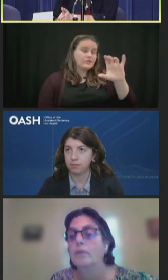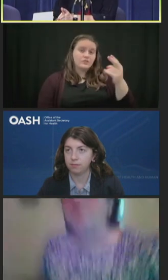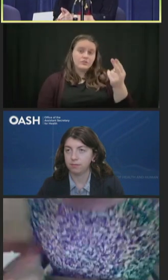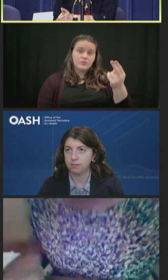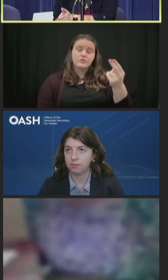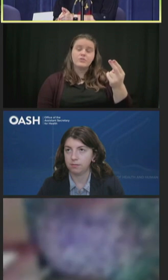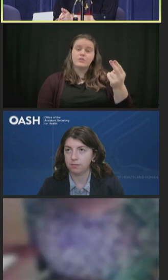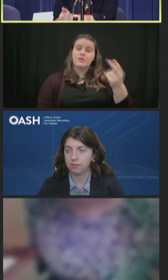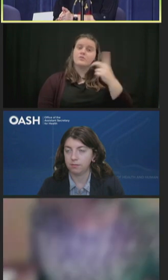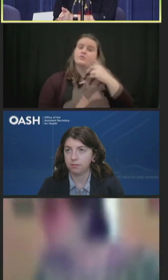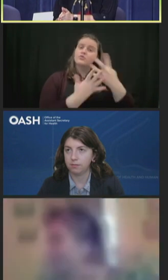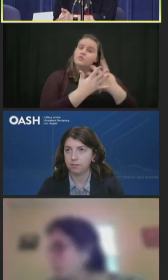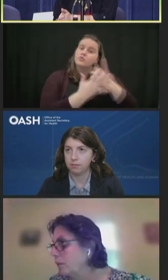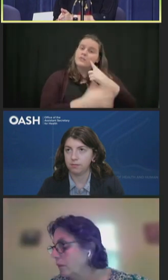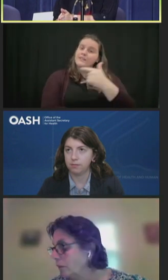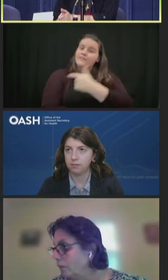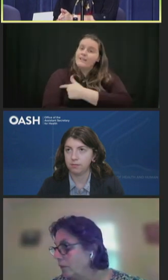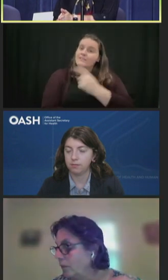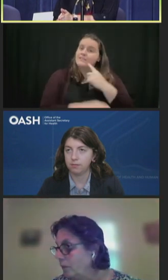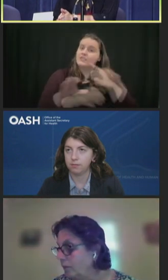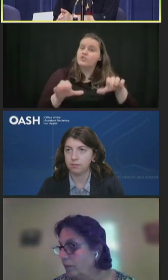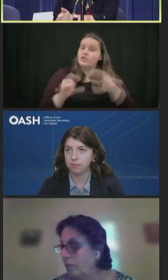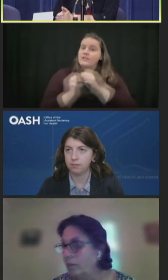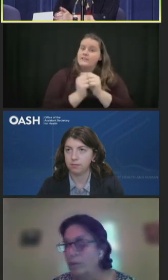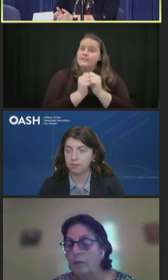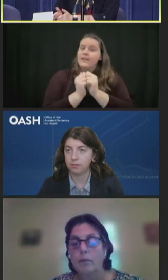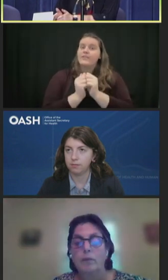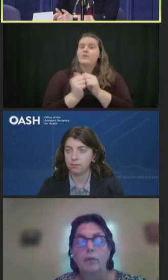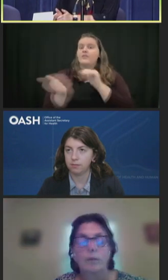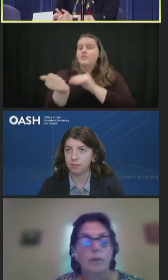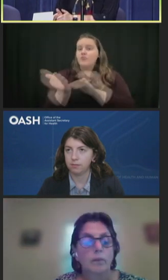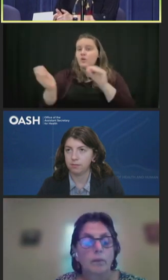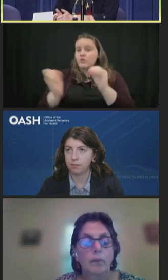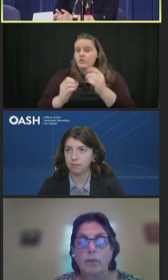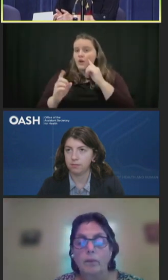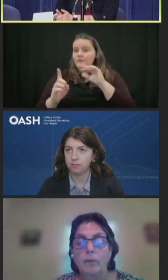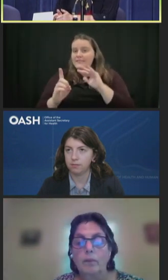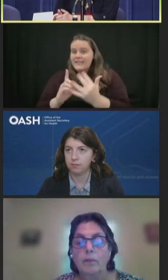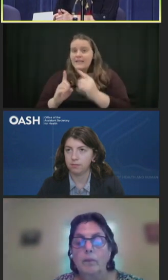together, works in the medical office setting, but it doesn't work in pharmacy settings at this